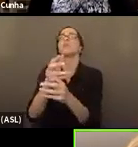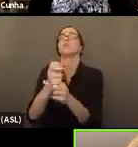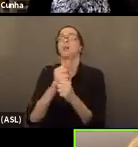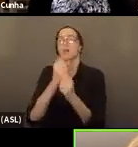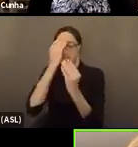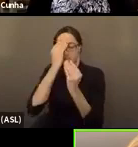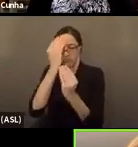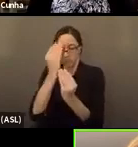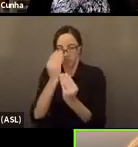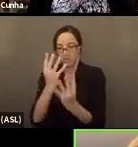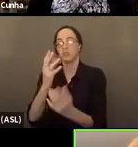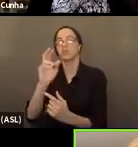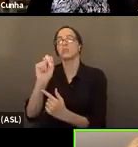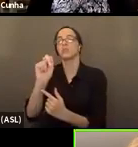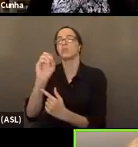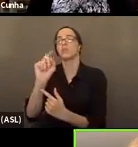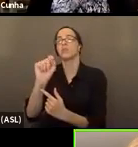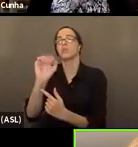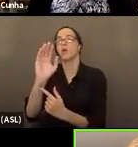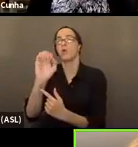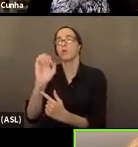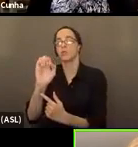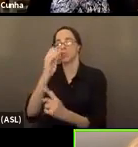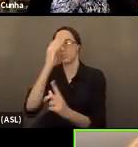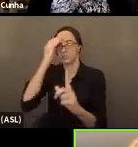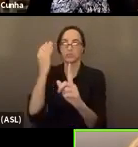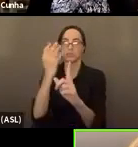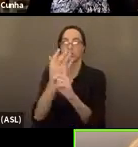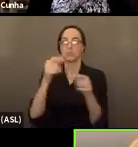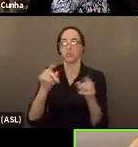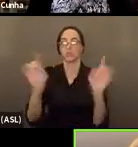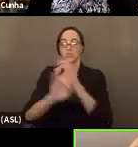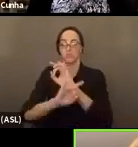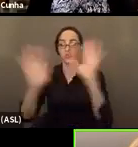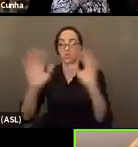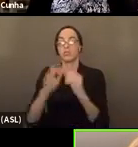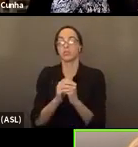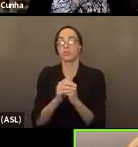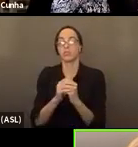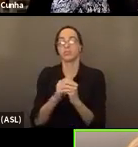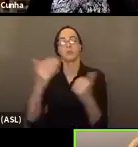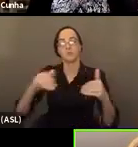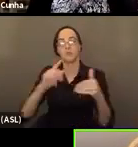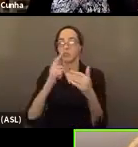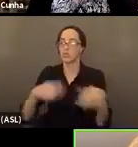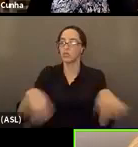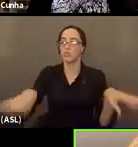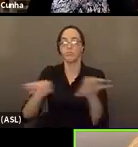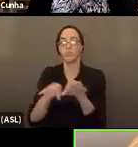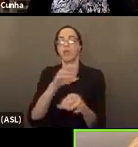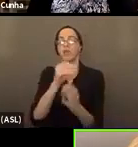to get on their medical baseline list is is super important for people who rely upon that equipment